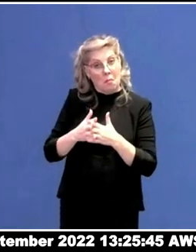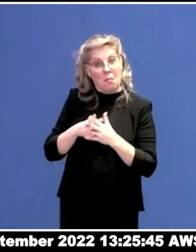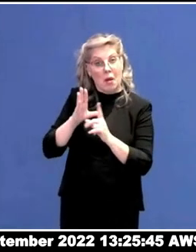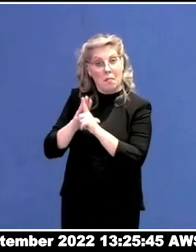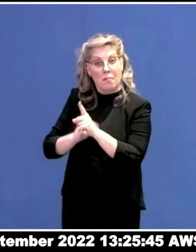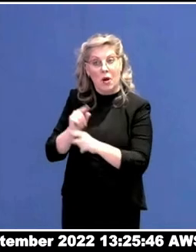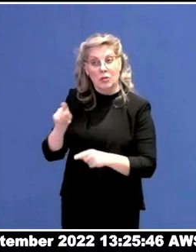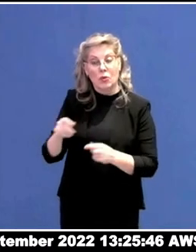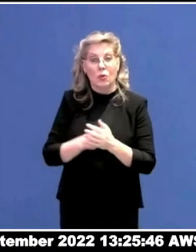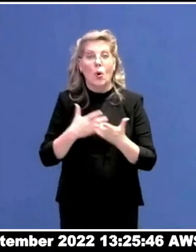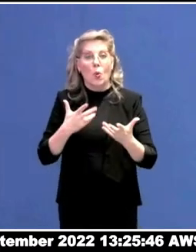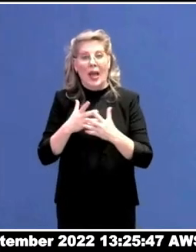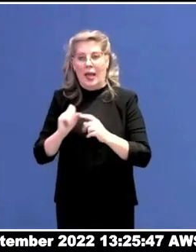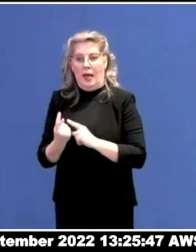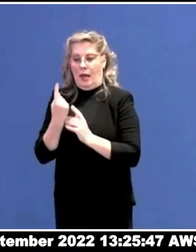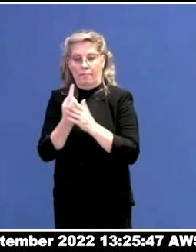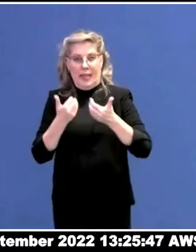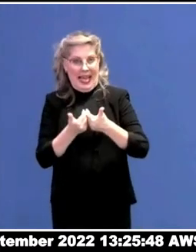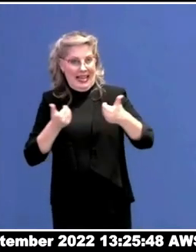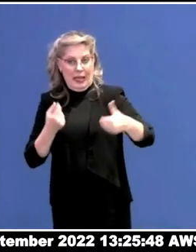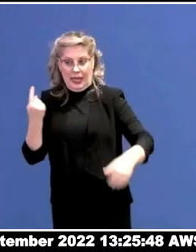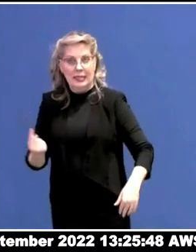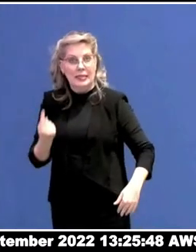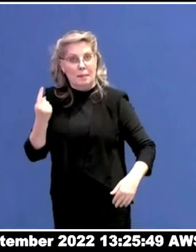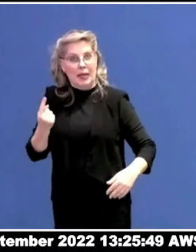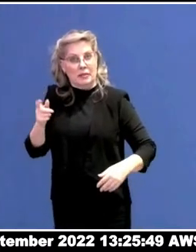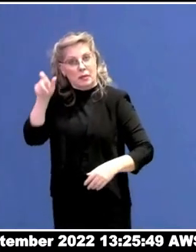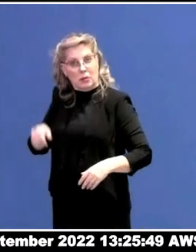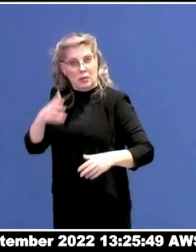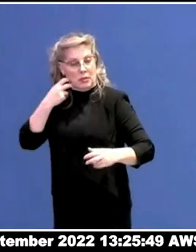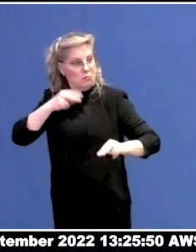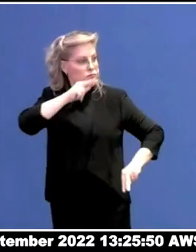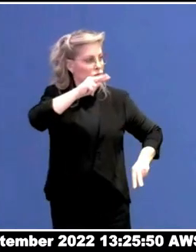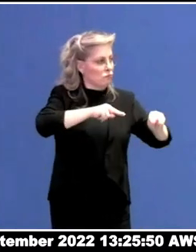the inspector is located within Corrective Services and does not have the same ability to independently monitor.